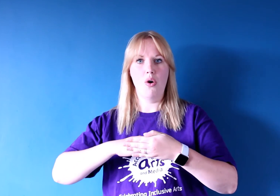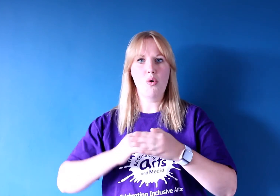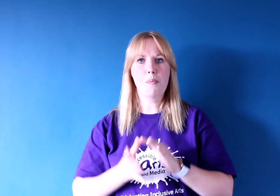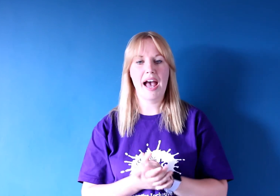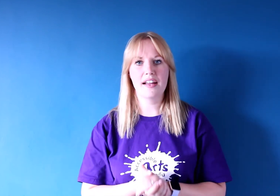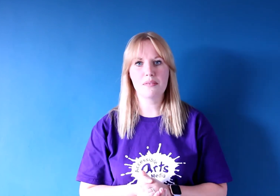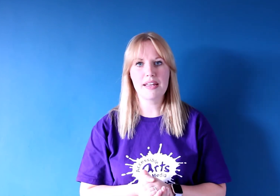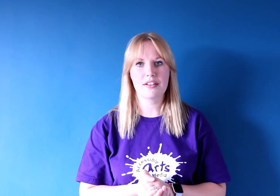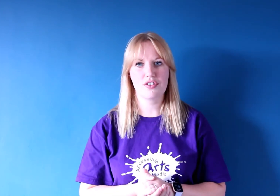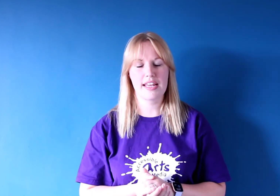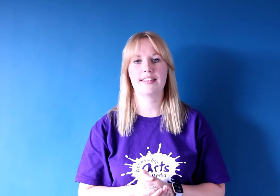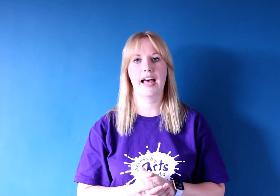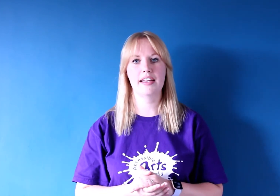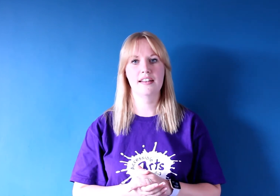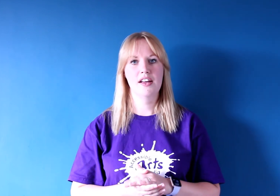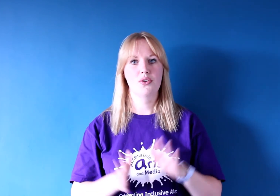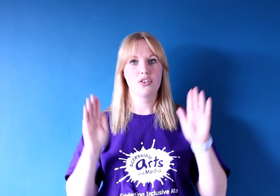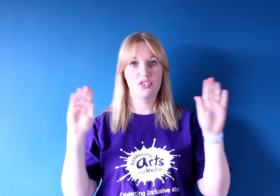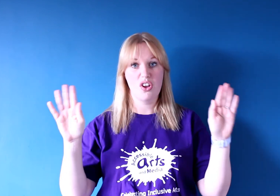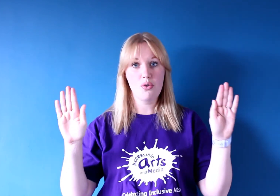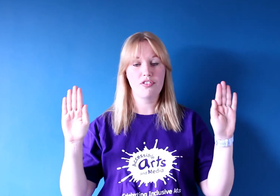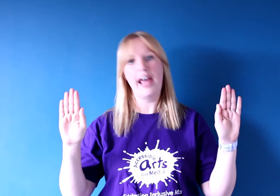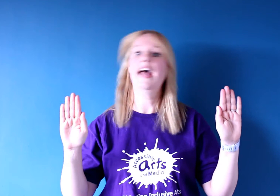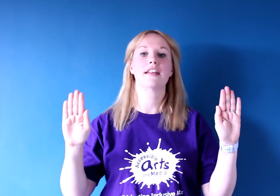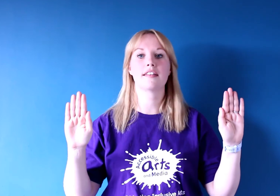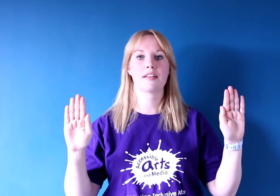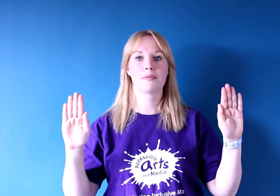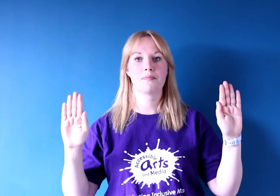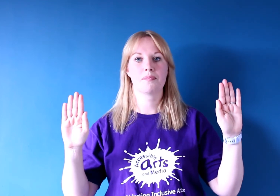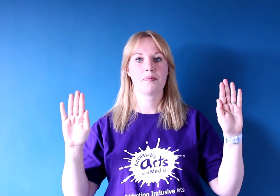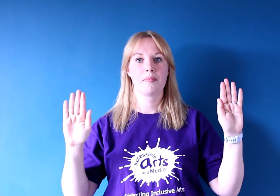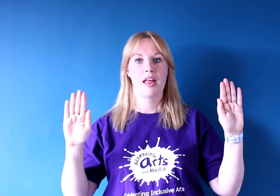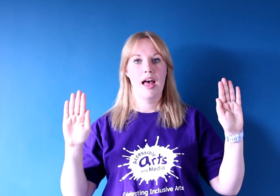Oo behind me is a tricky sign. So you’ve got too flat hands